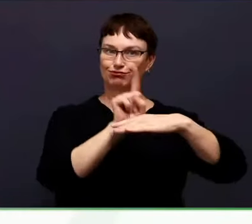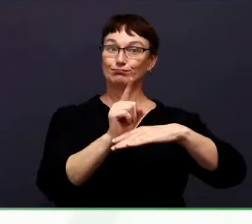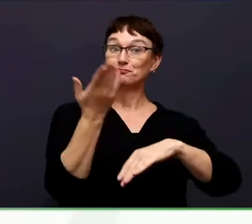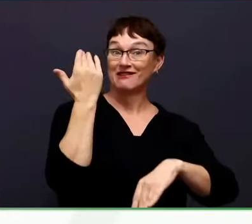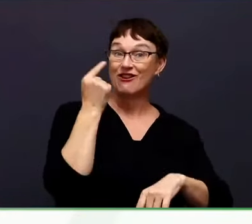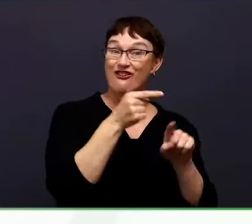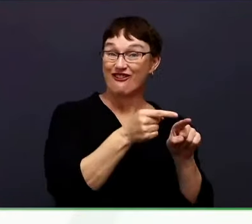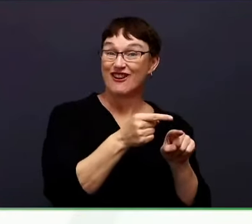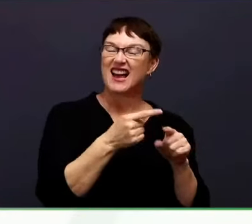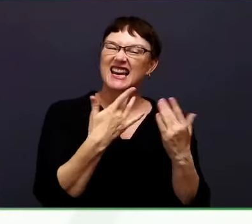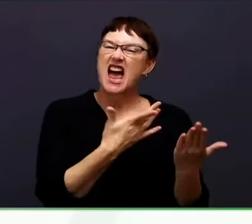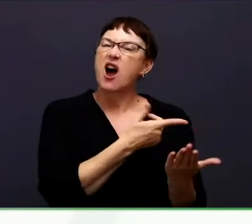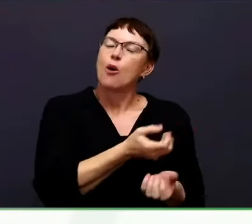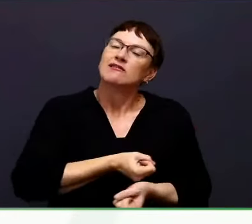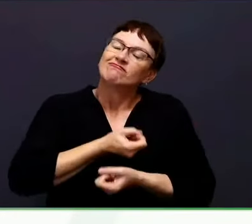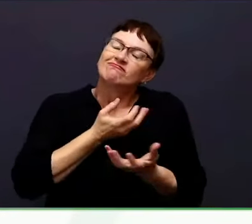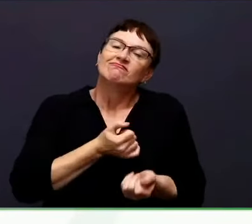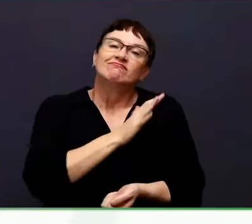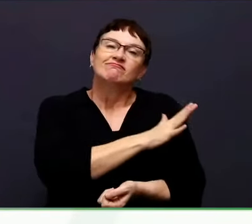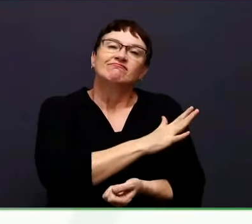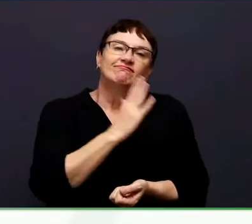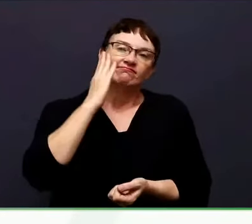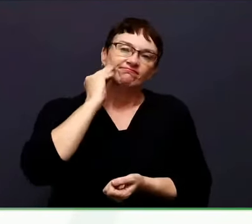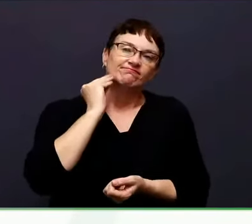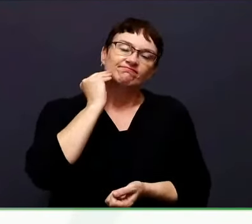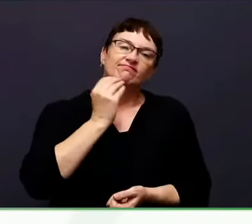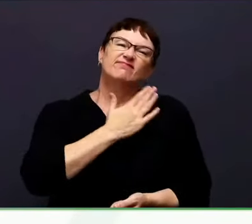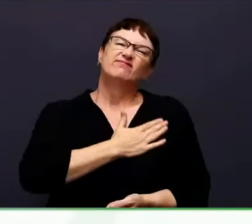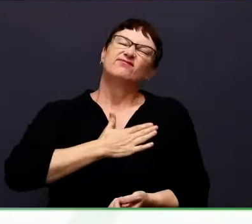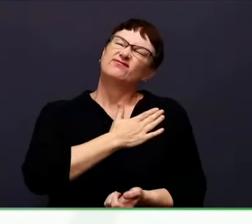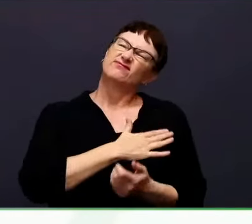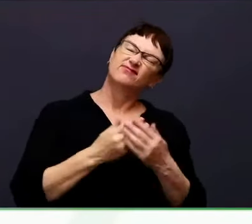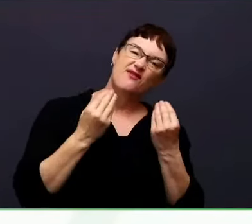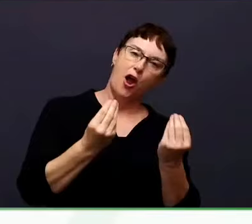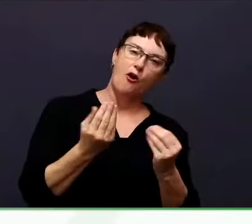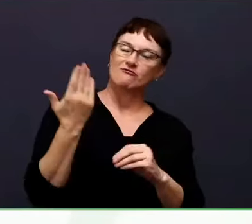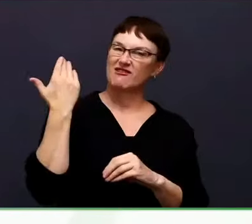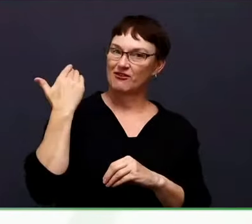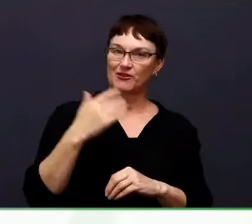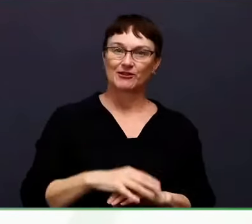First of all, I am happy to see you all here today.